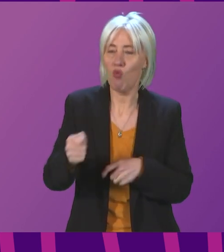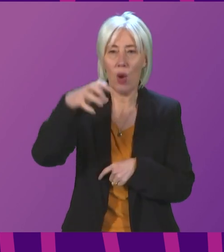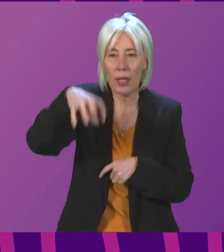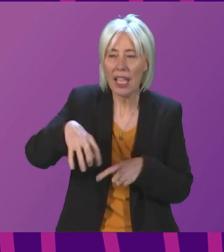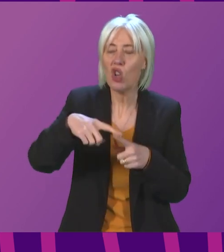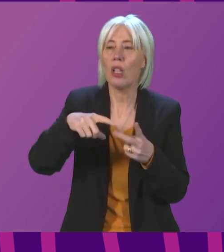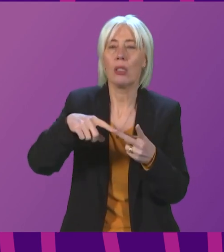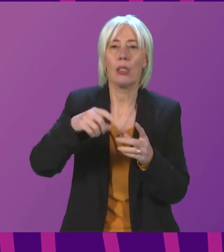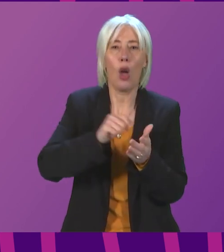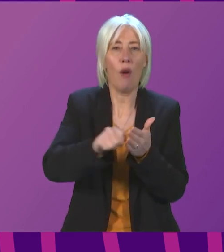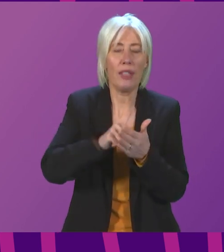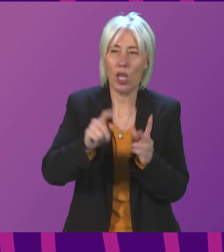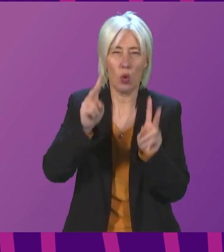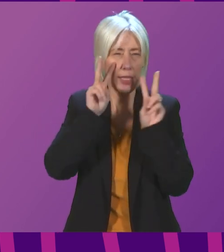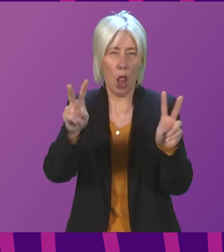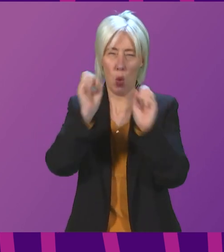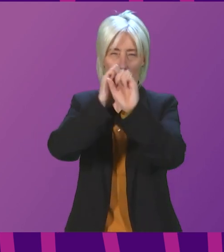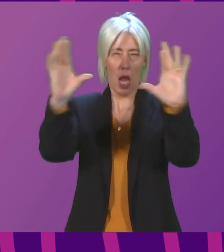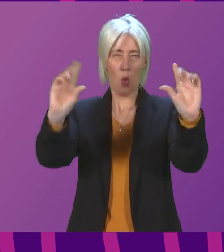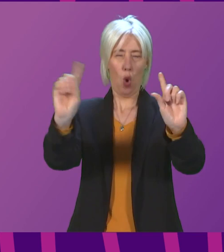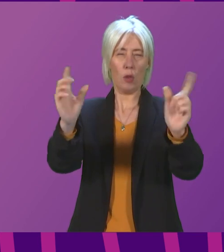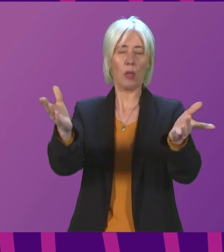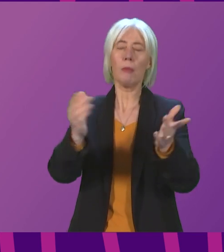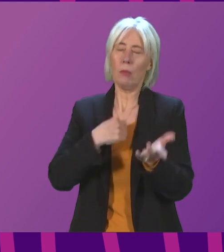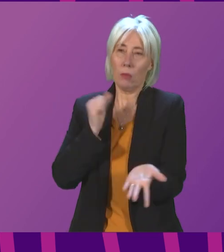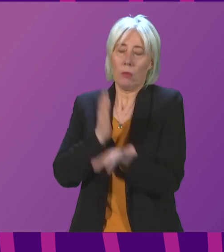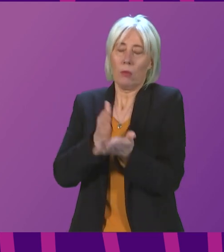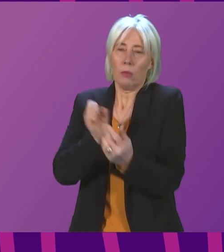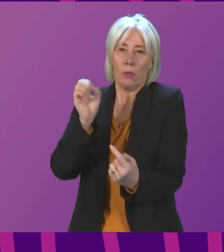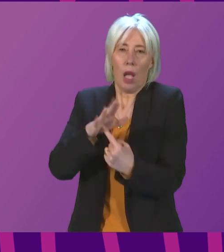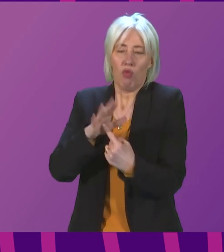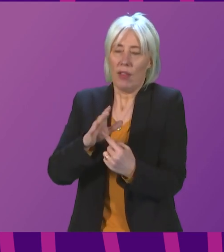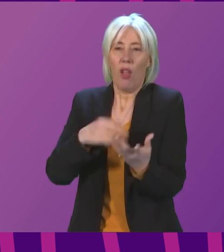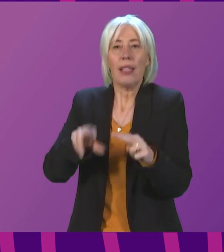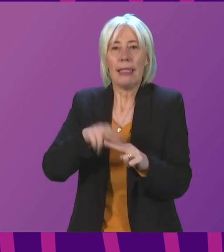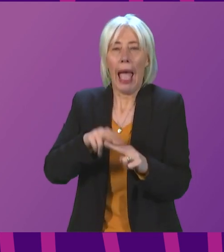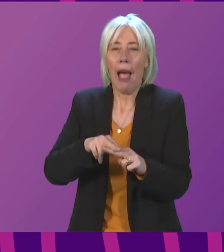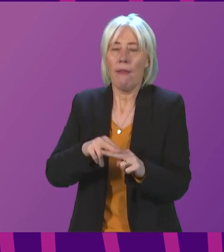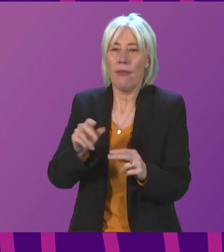I absolutely agree on the importance of ticket office staff and, where they are necessary,